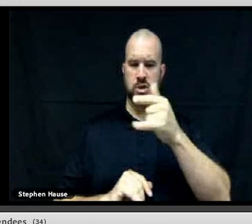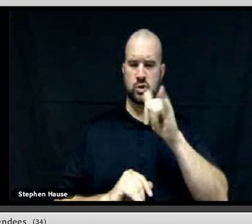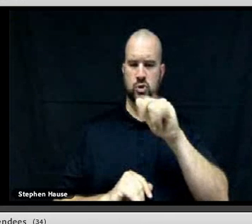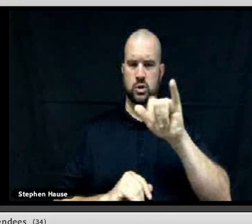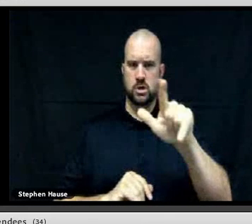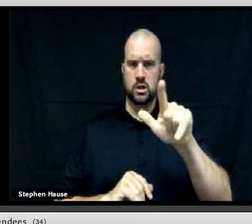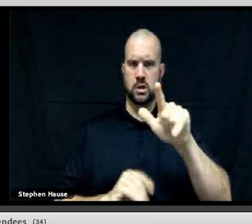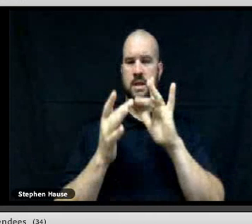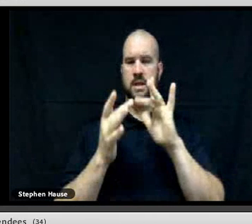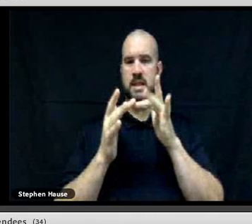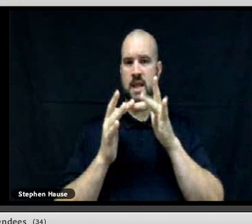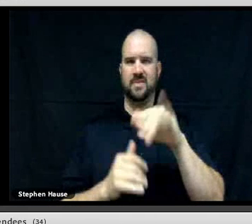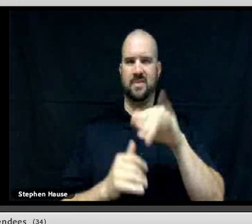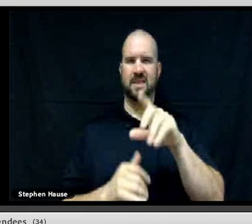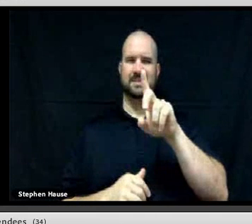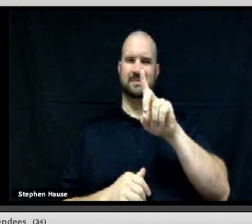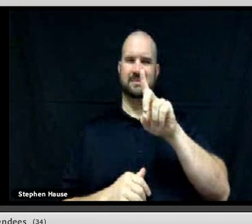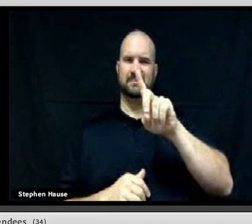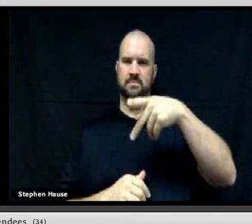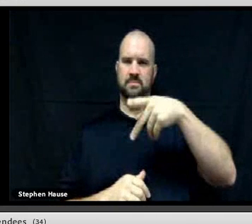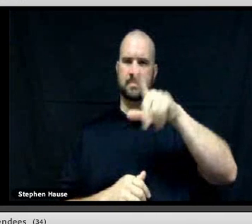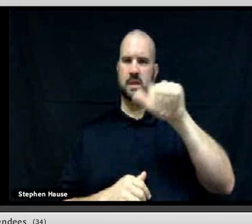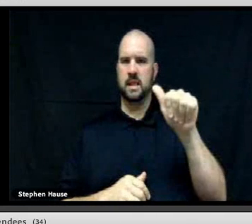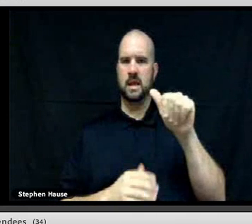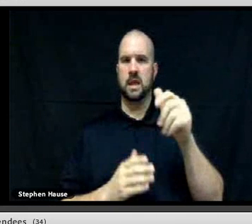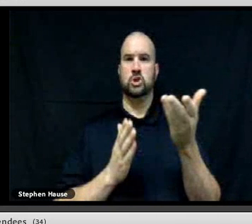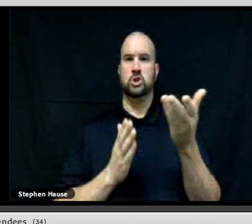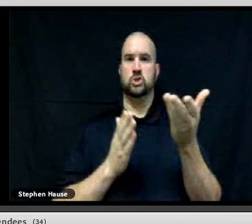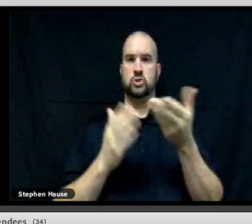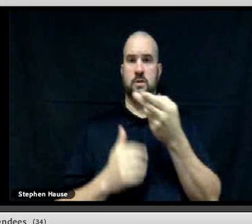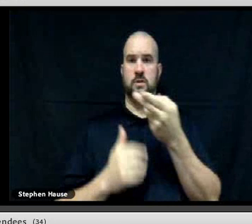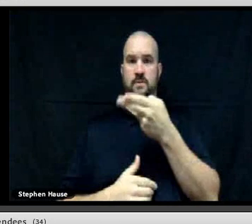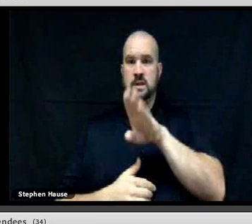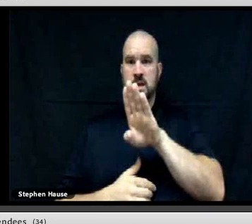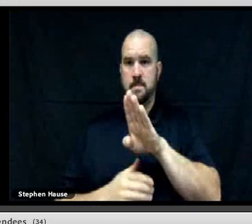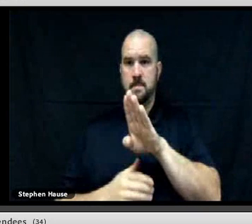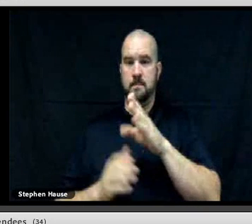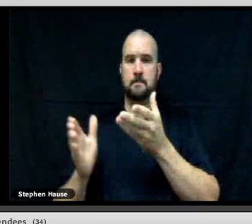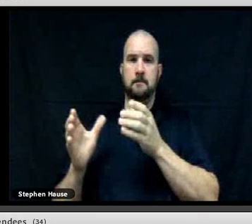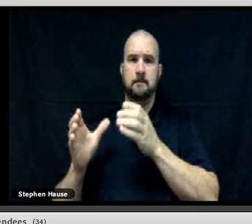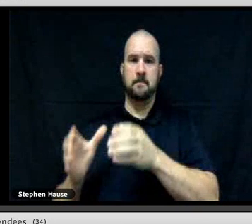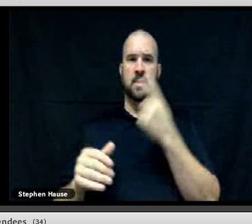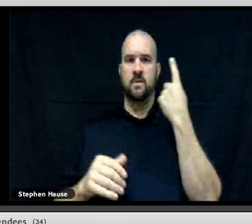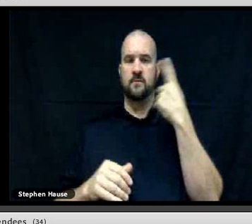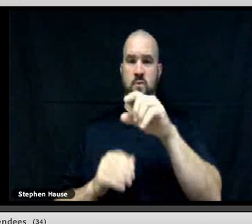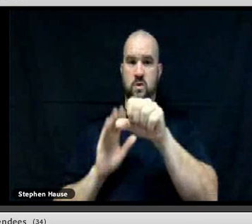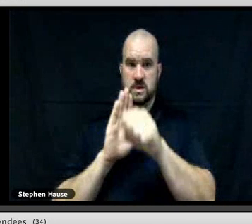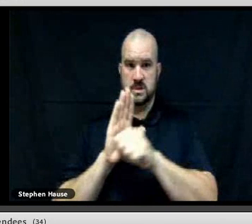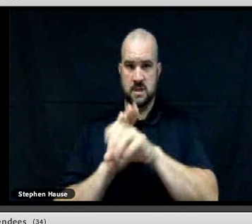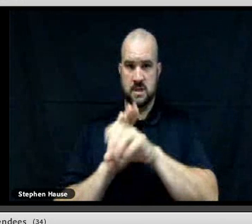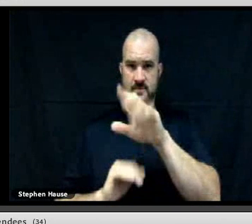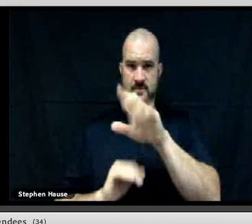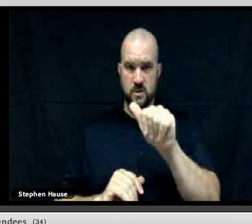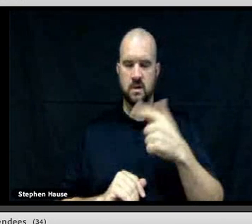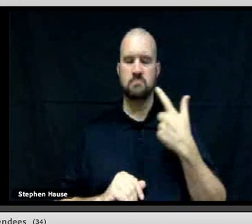So, we do serve, um, all institutions within the State of Florida that have digital collections or are interested in creating digital collections,